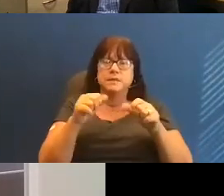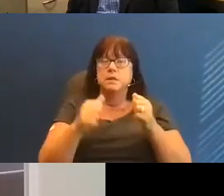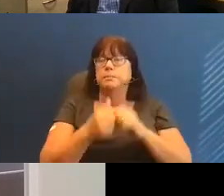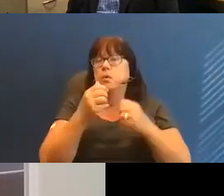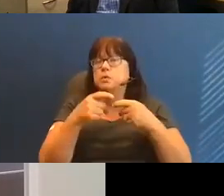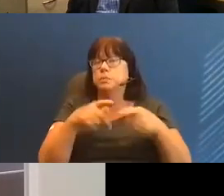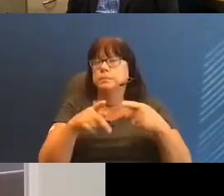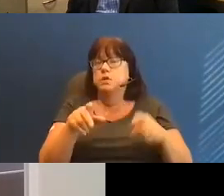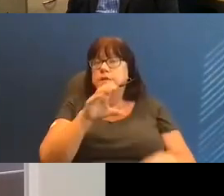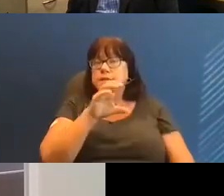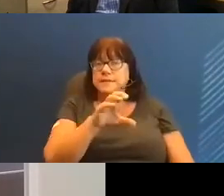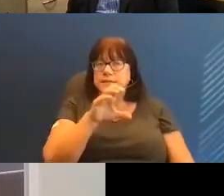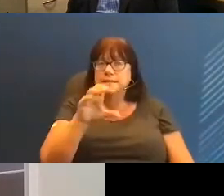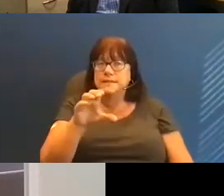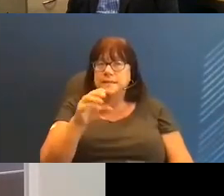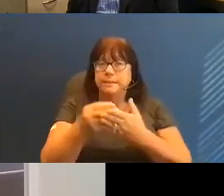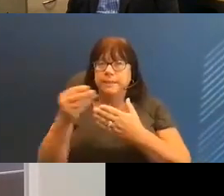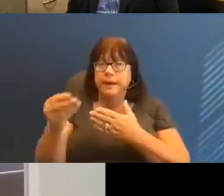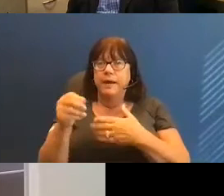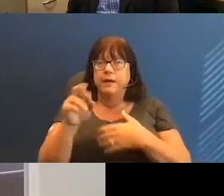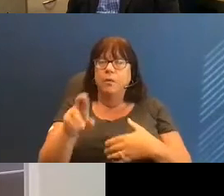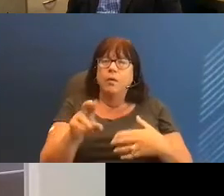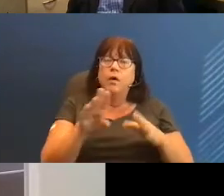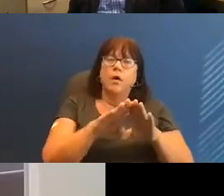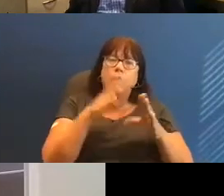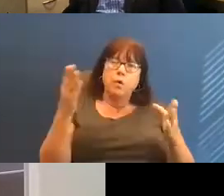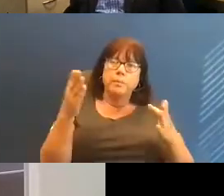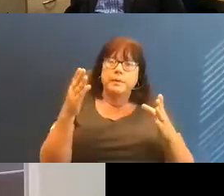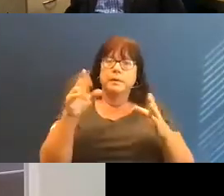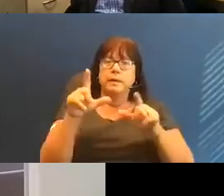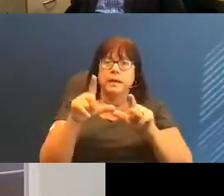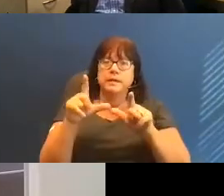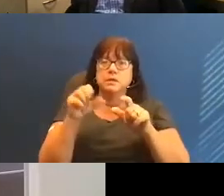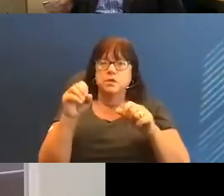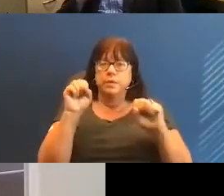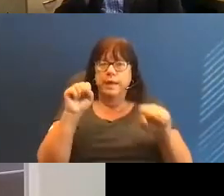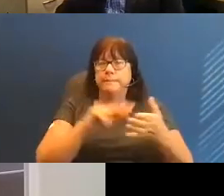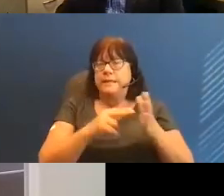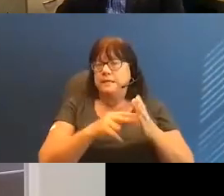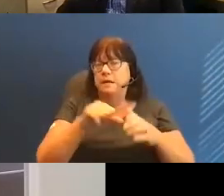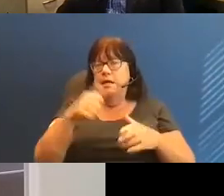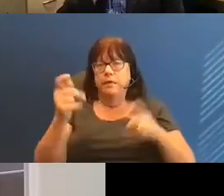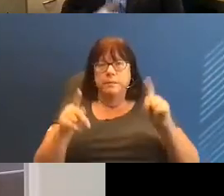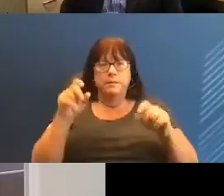buy or attribution license. This says others may reuse, redistribute, remix, repurpose the content,